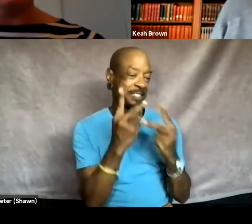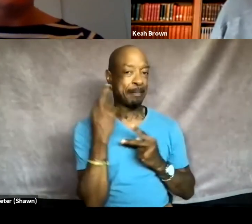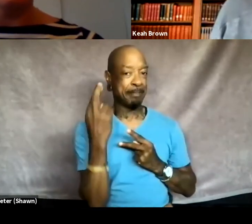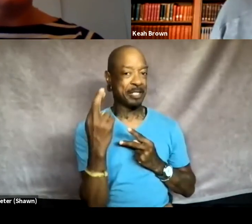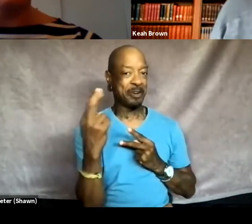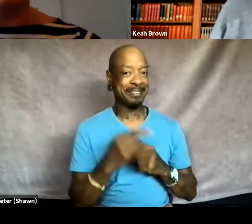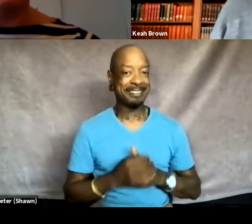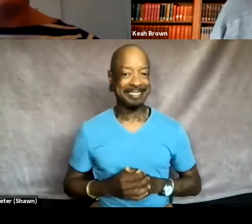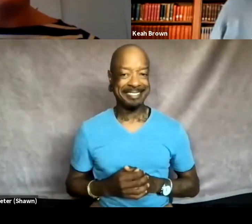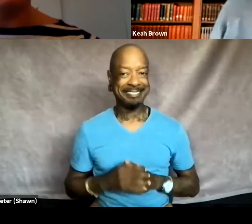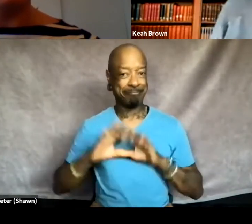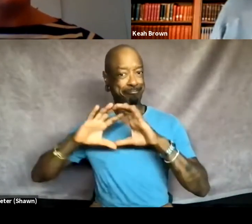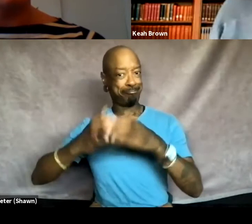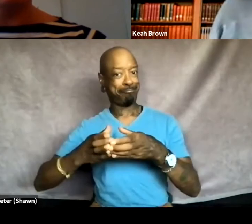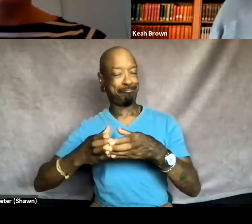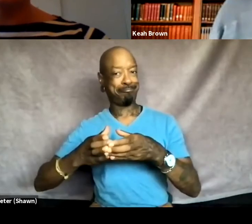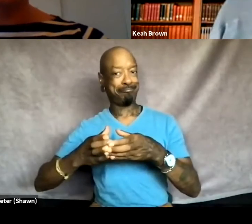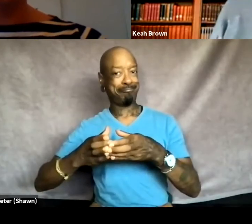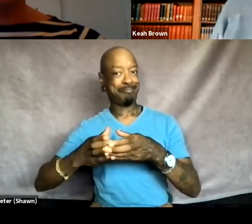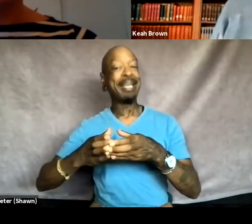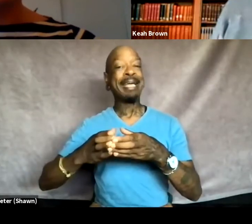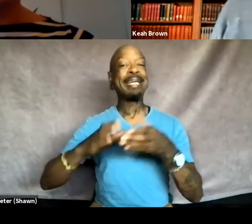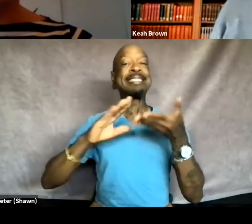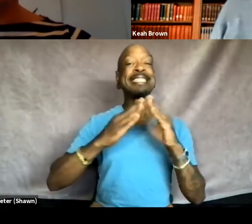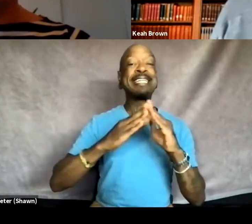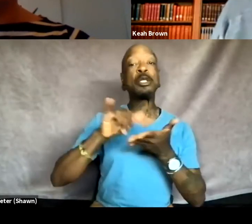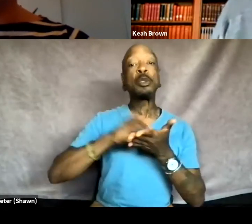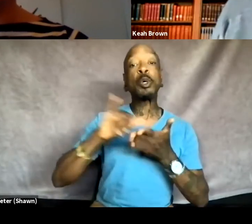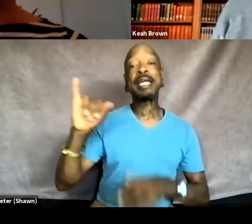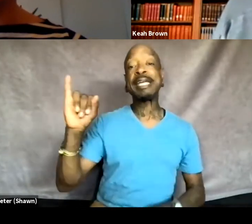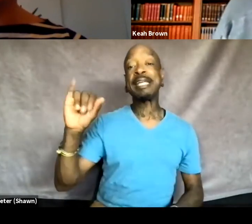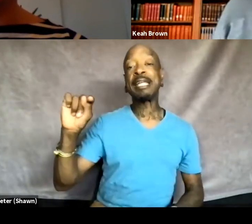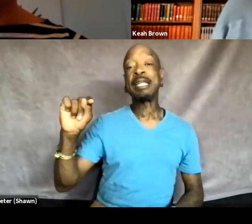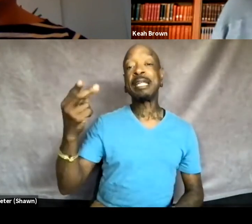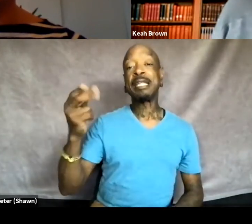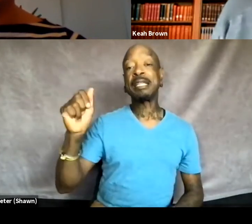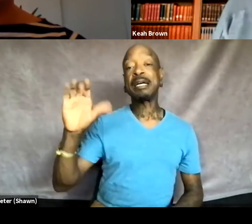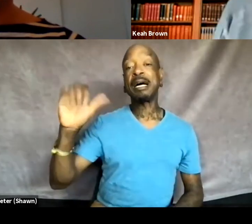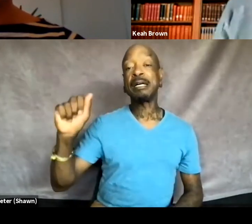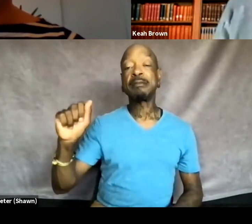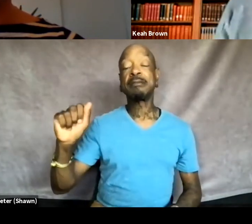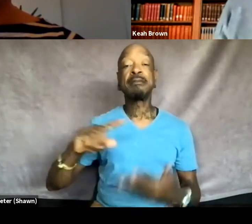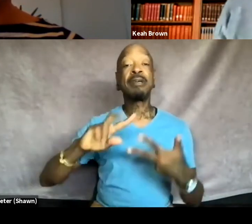Keah Brown: In Ithaca and going back to LA I love away like that in.